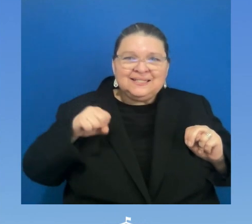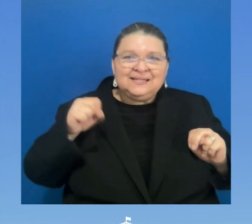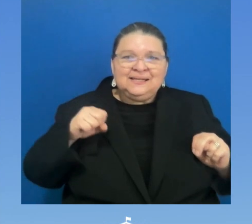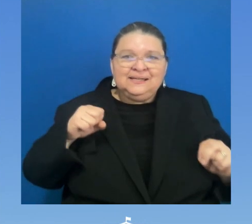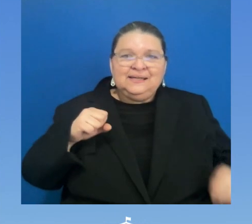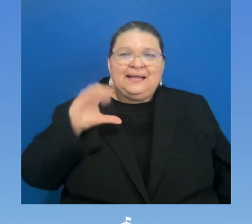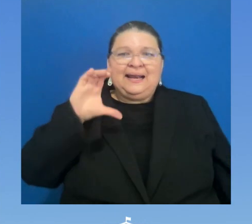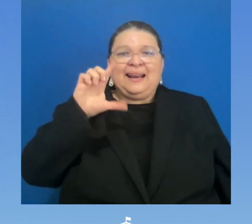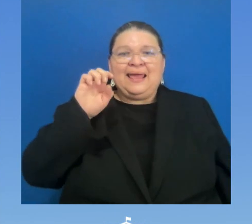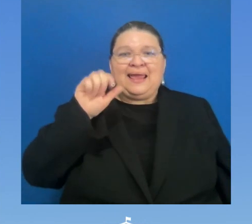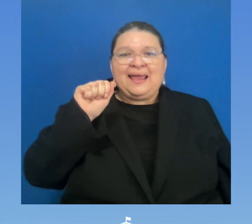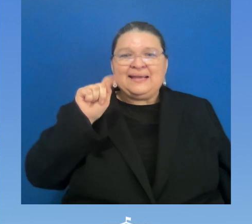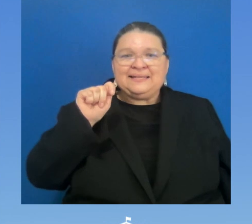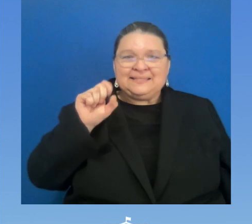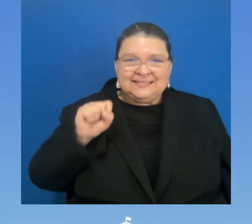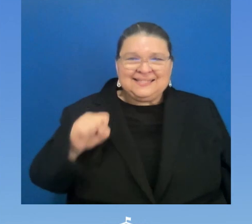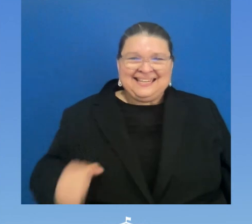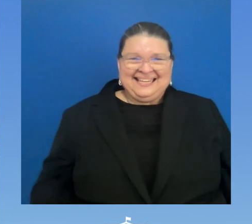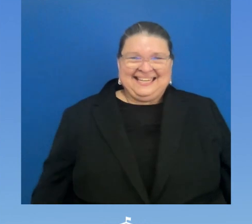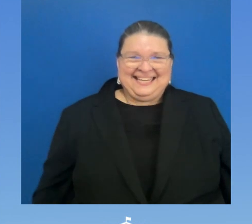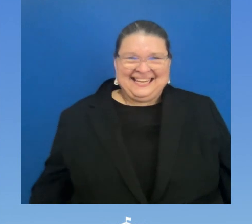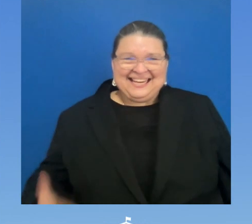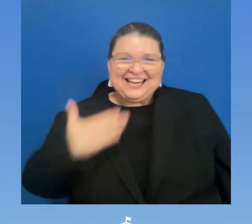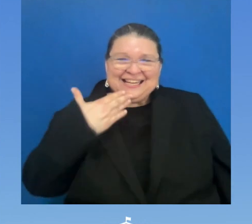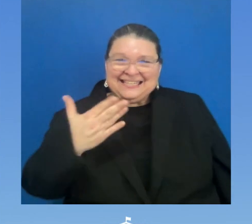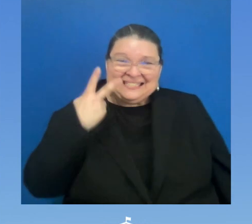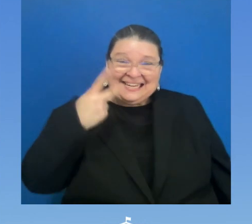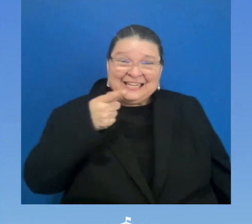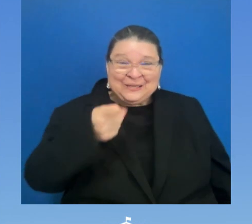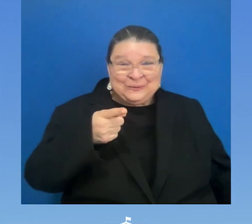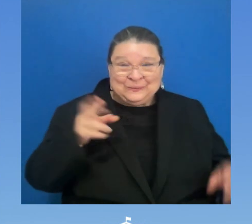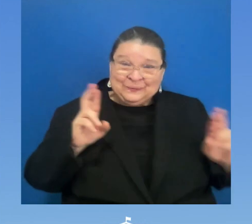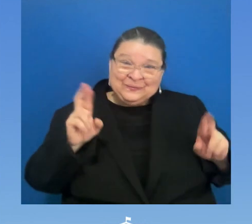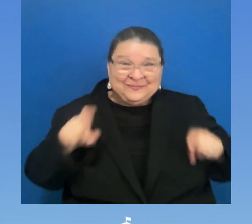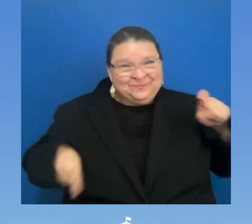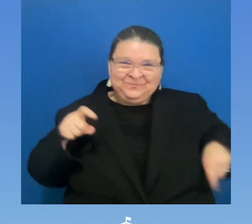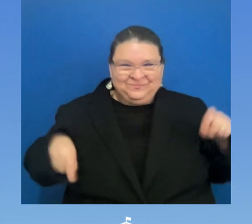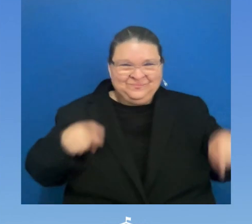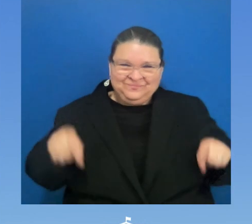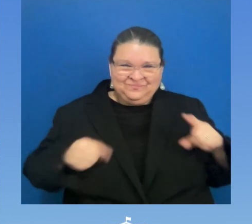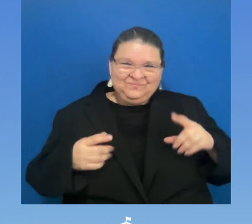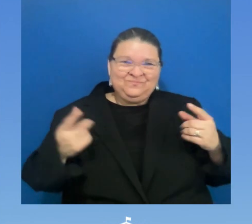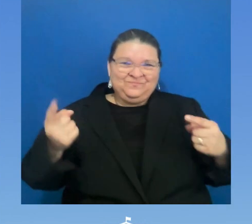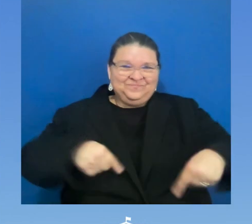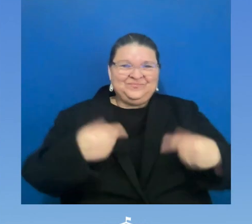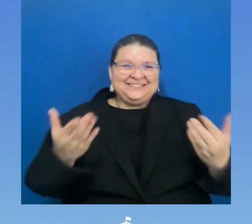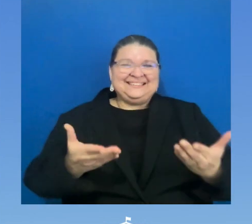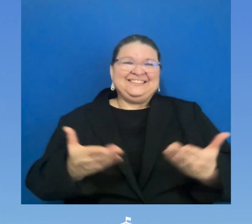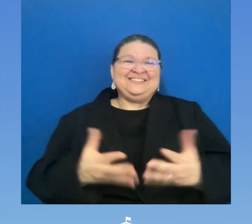And I'm thinking, given the circumstances in which you are here, that it might be best to ask you: